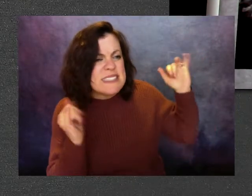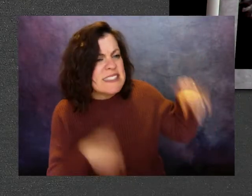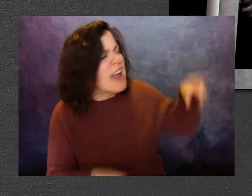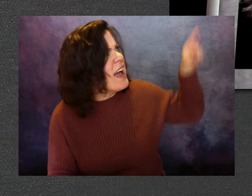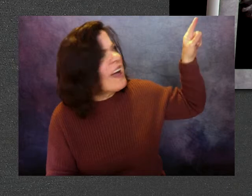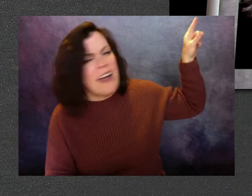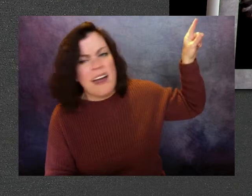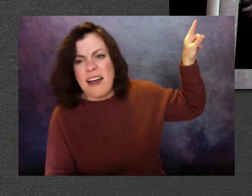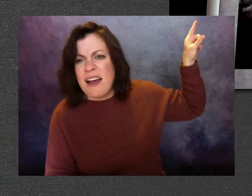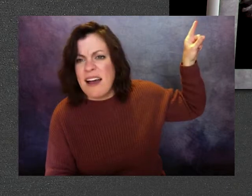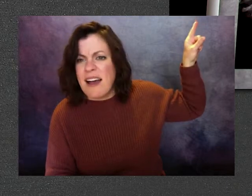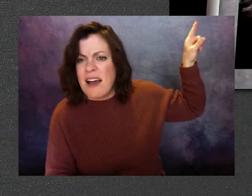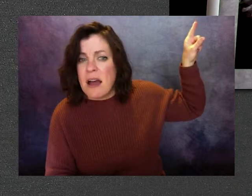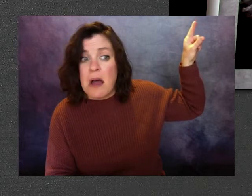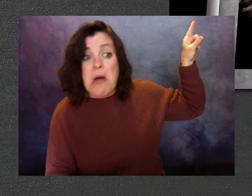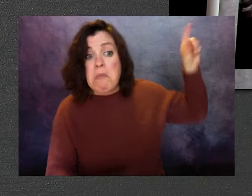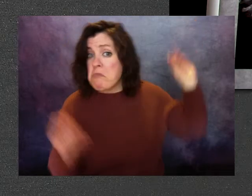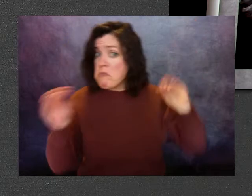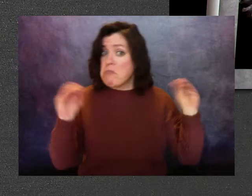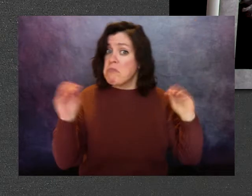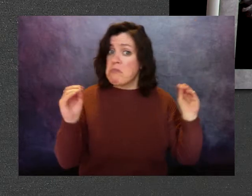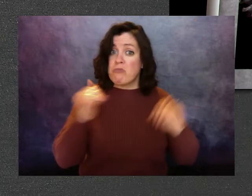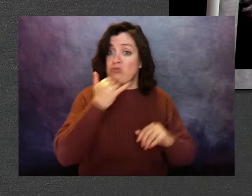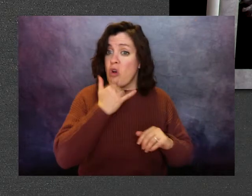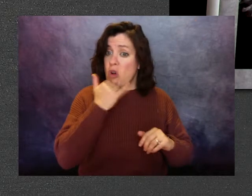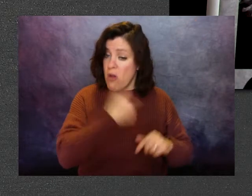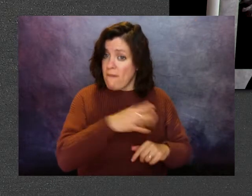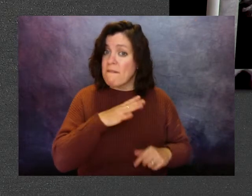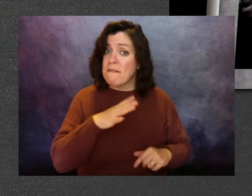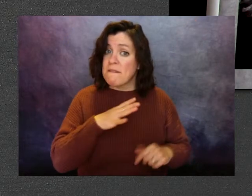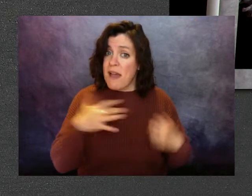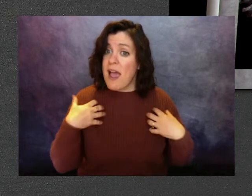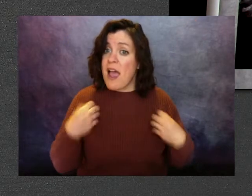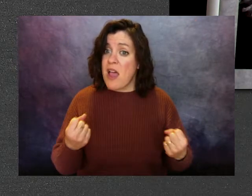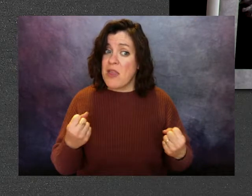doesn't have anything wrong with it. But there is something different inside this dogs belly.